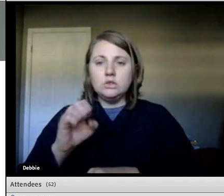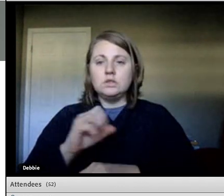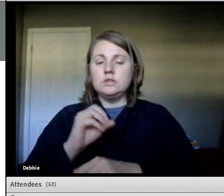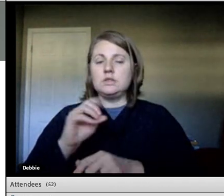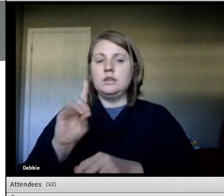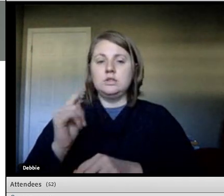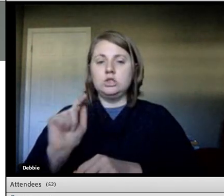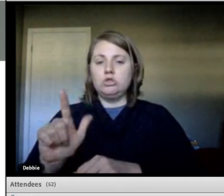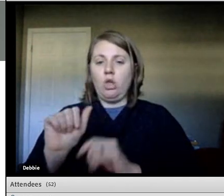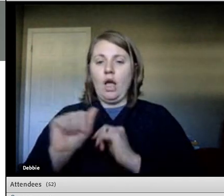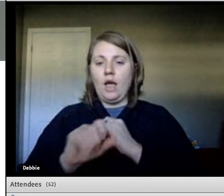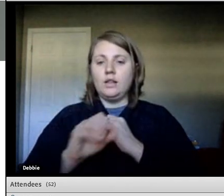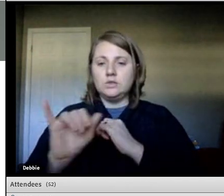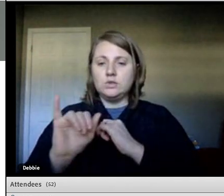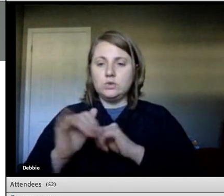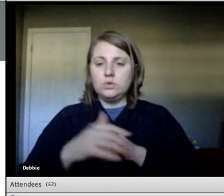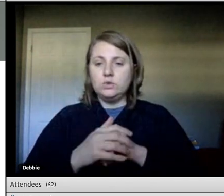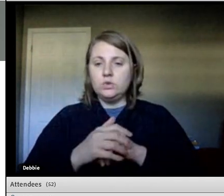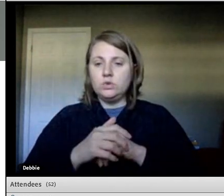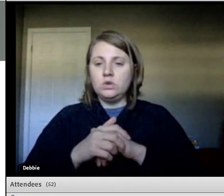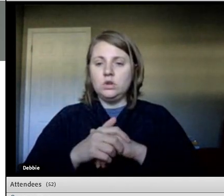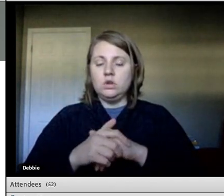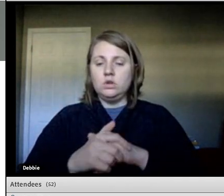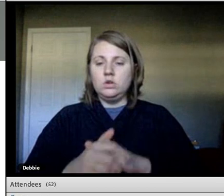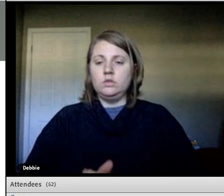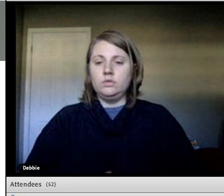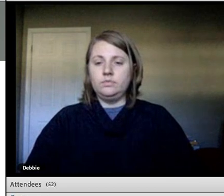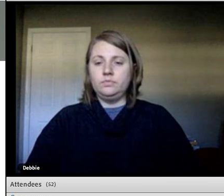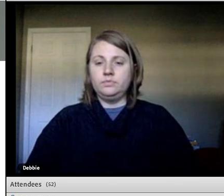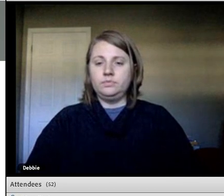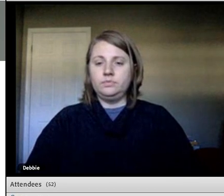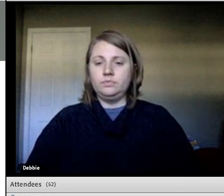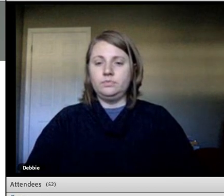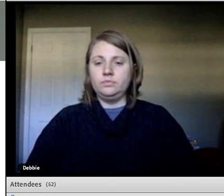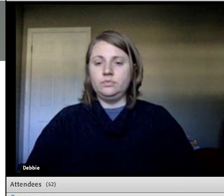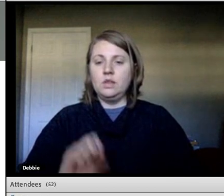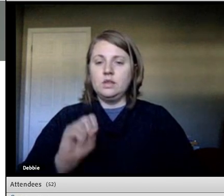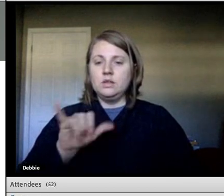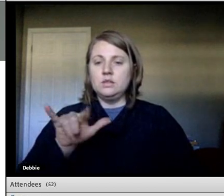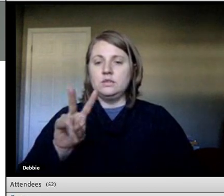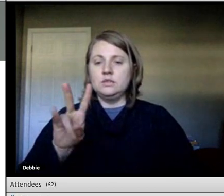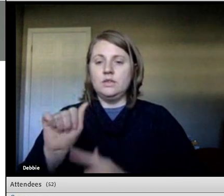Sophie is adding you can get extra storage on Box and Dropbox if you invite other people to join.